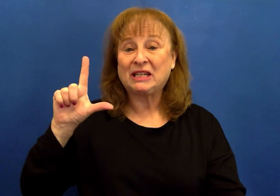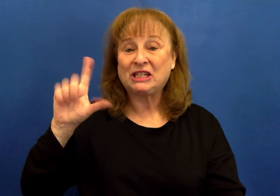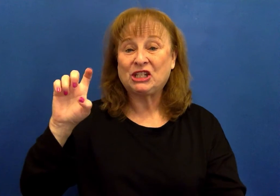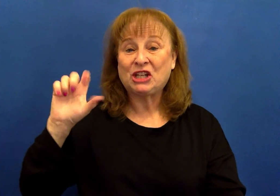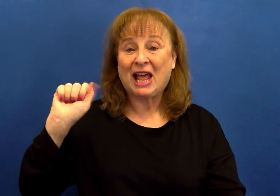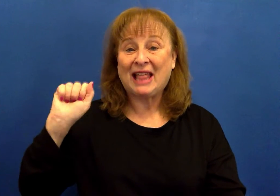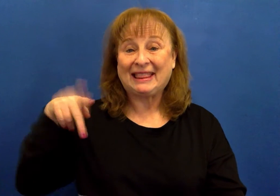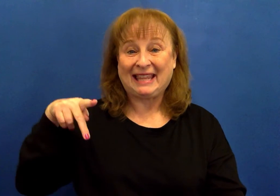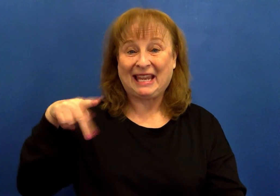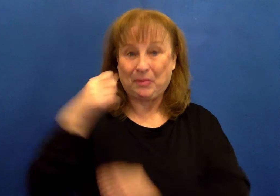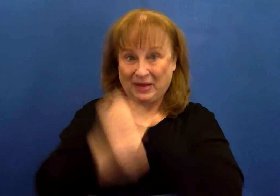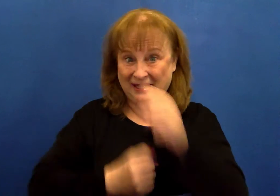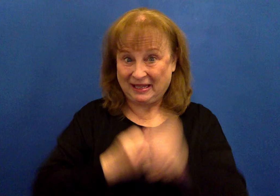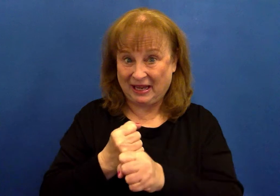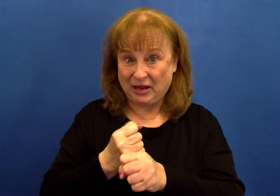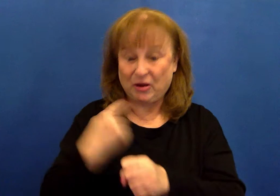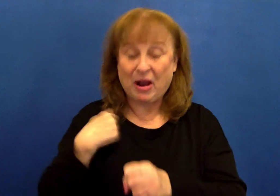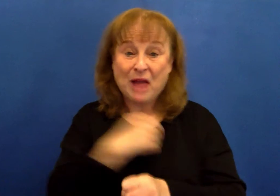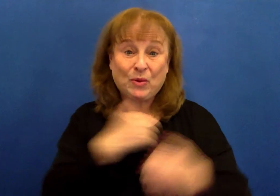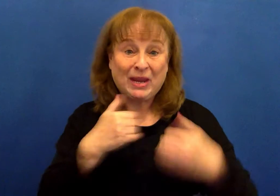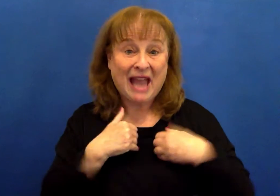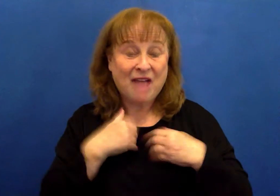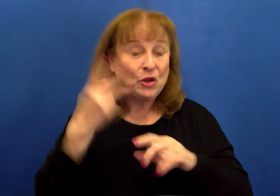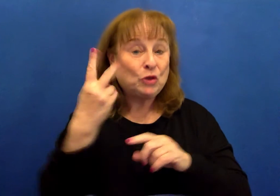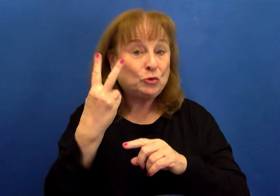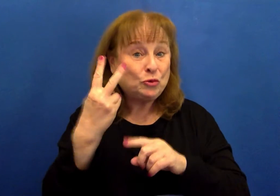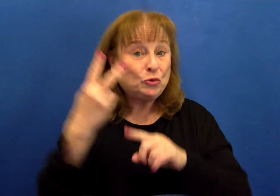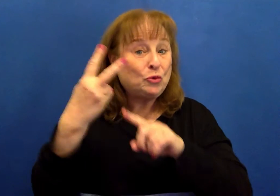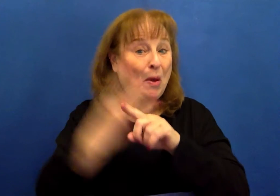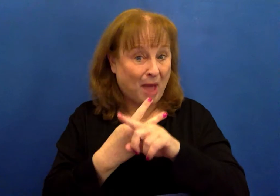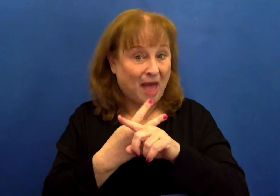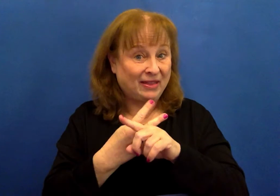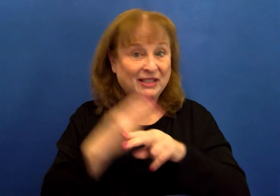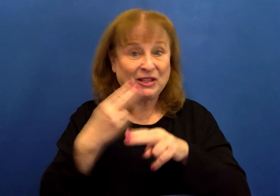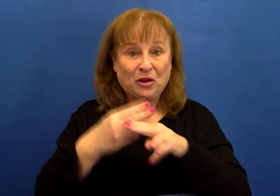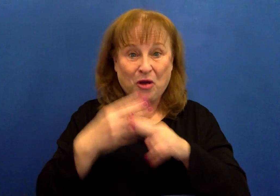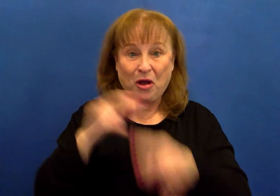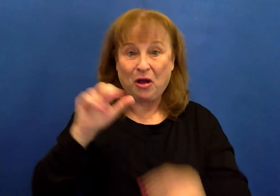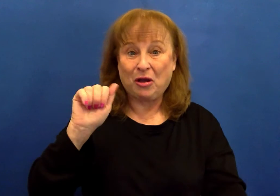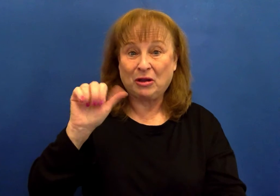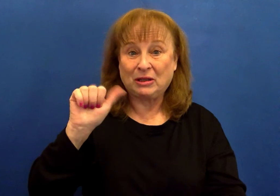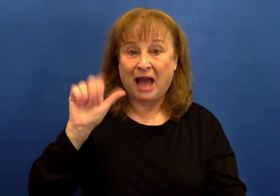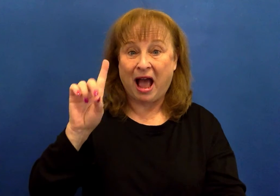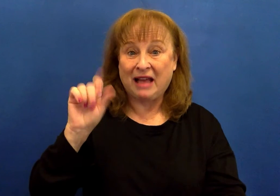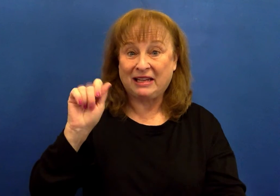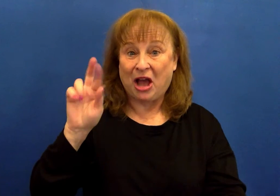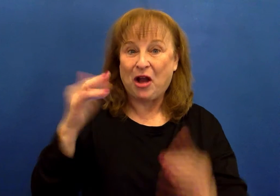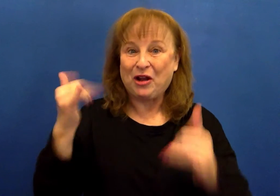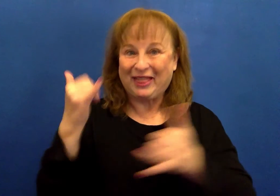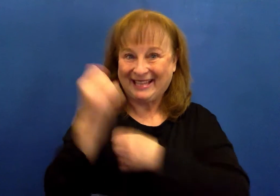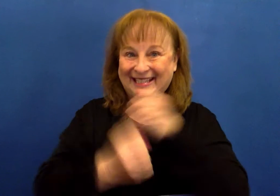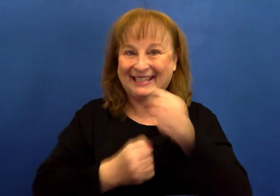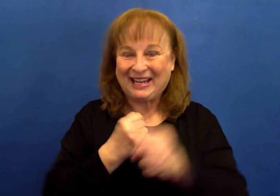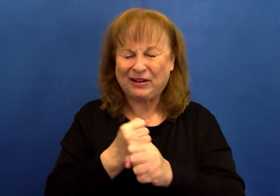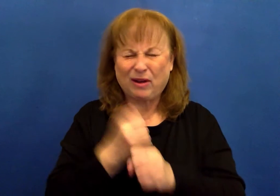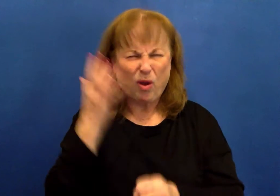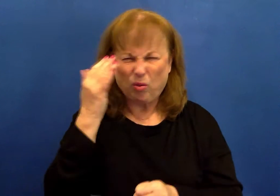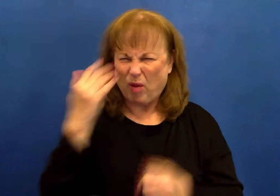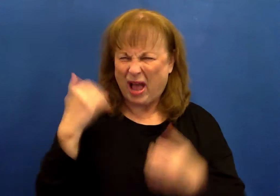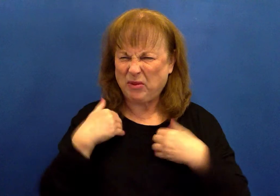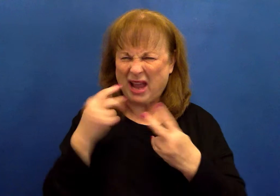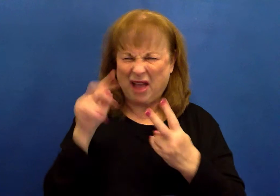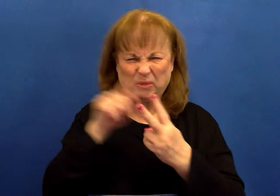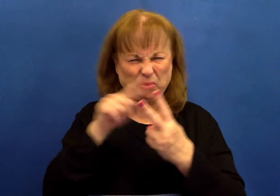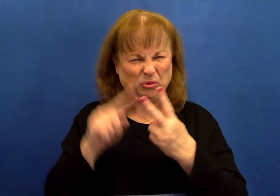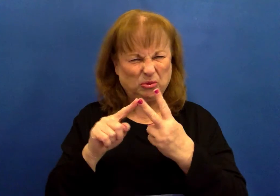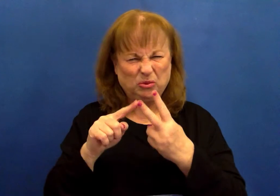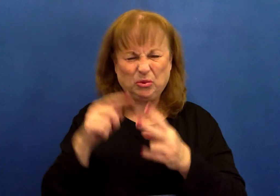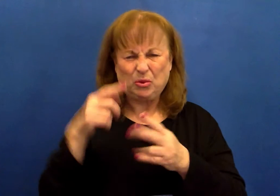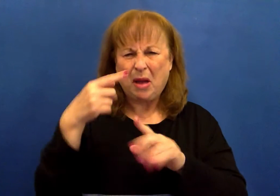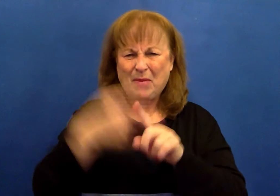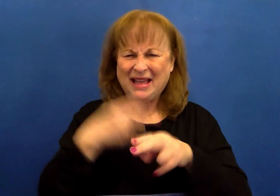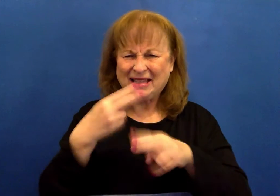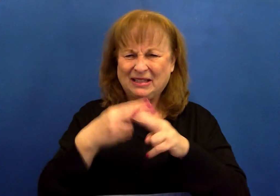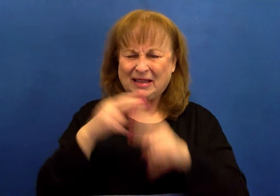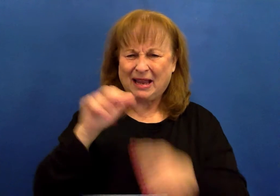we have two months called Adar this year. Why do we have two months of Adar in a Jewish leap year?